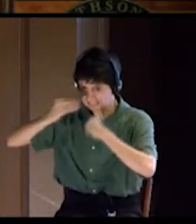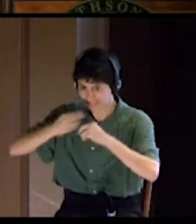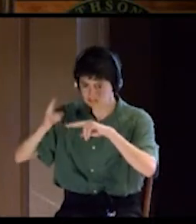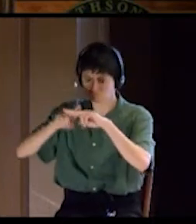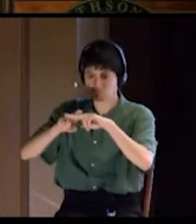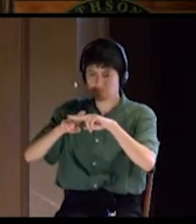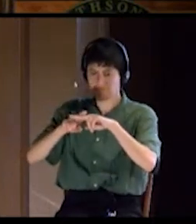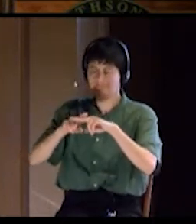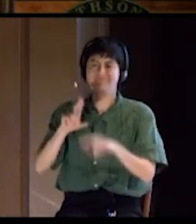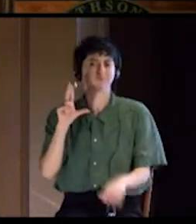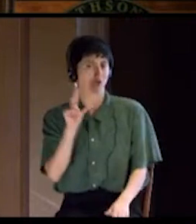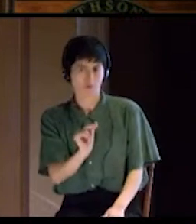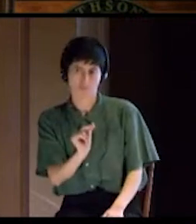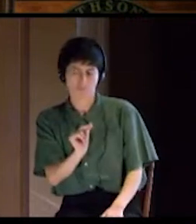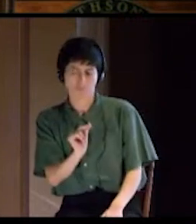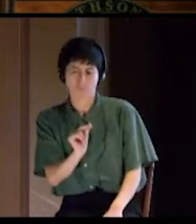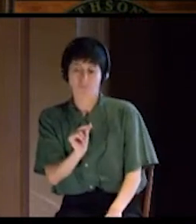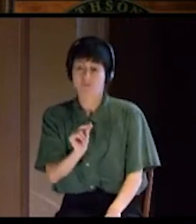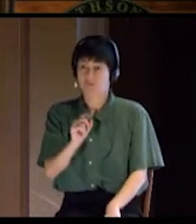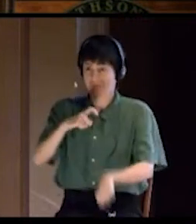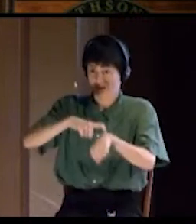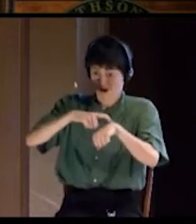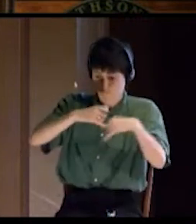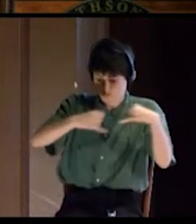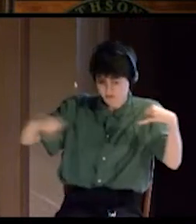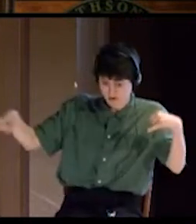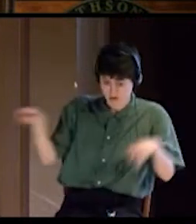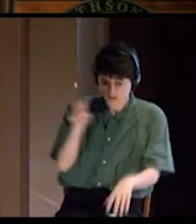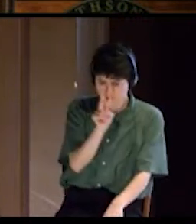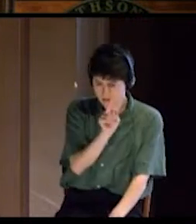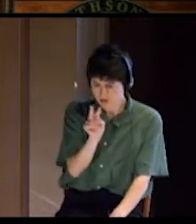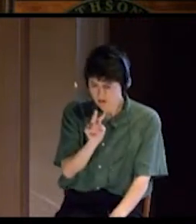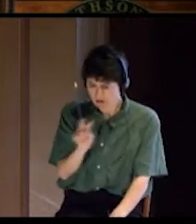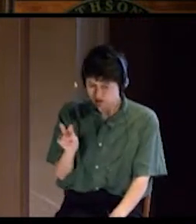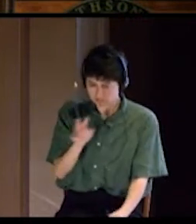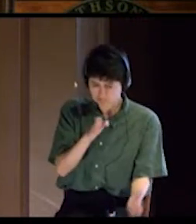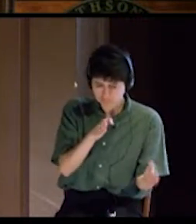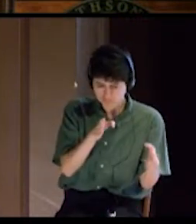it doesn't shift at all. You don't get a shift towards larger individuals, you don't get a shift in demography